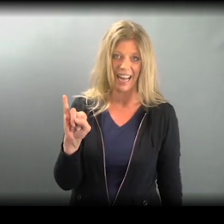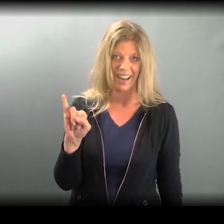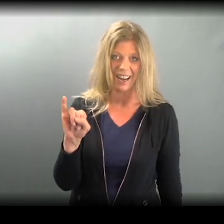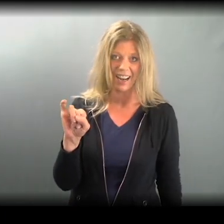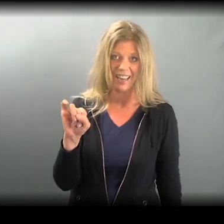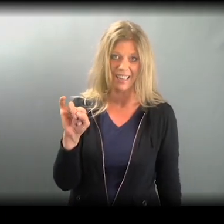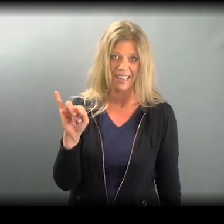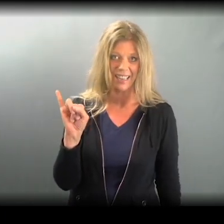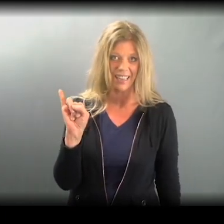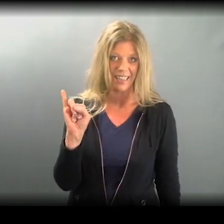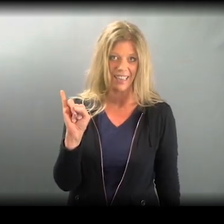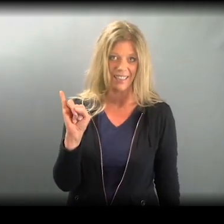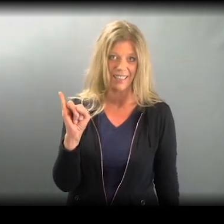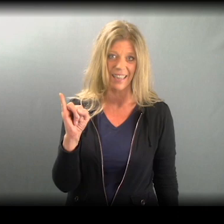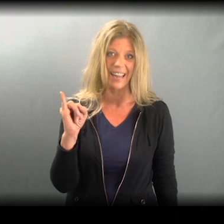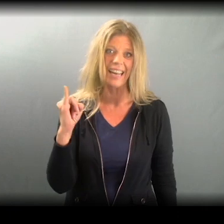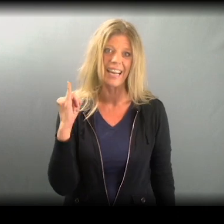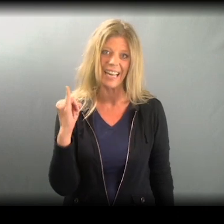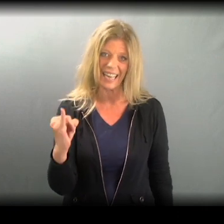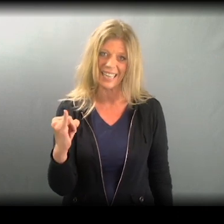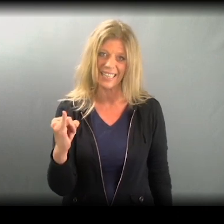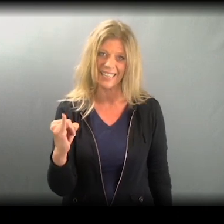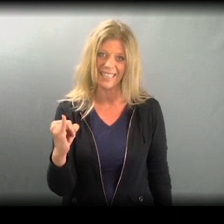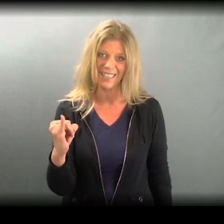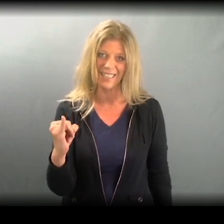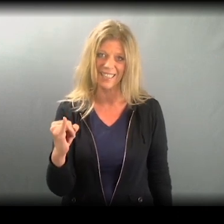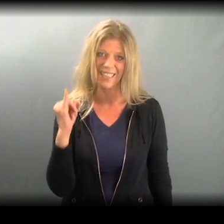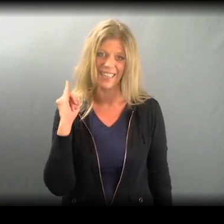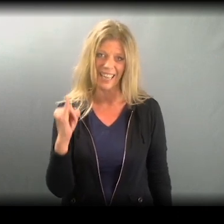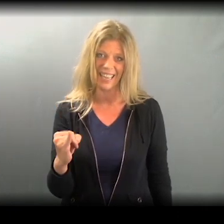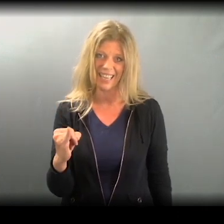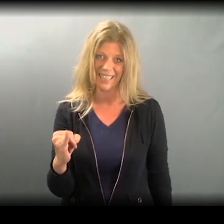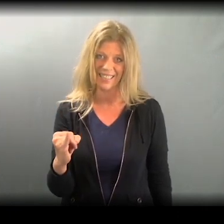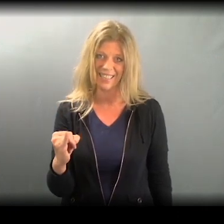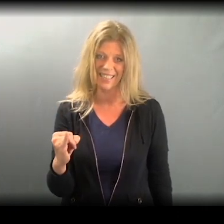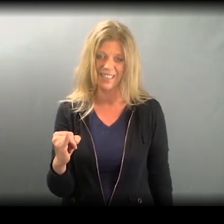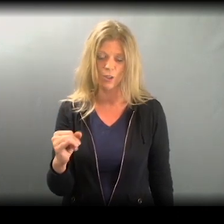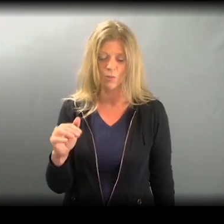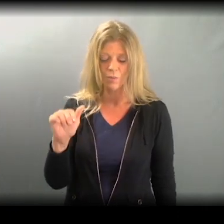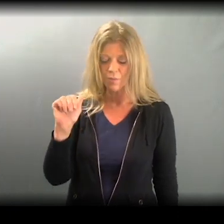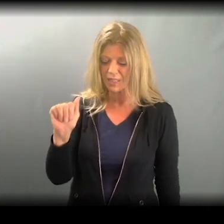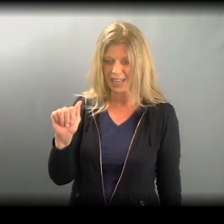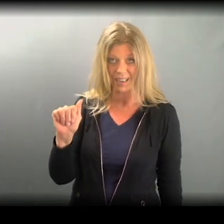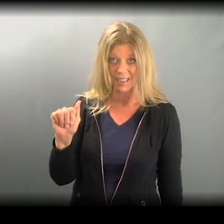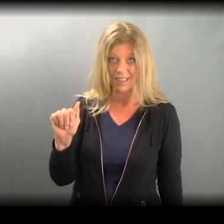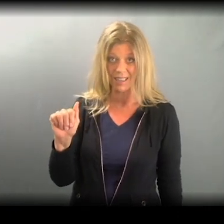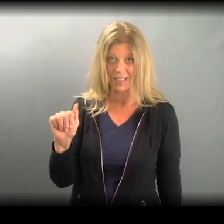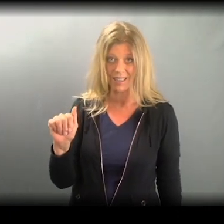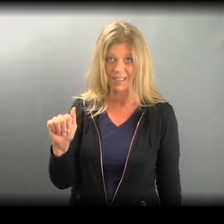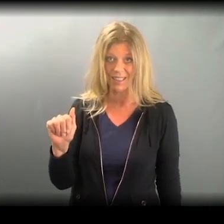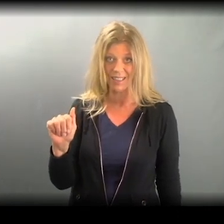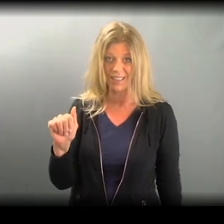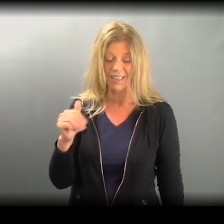I and S IS A